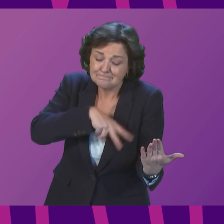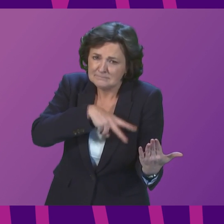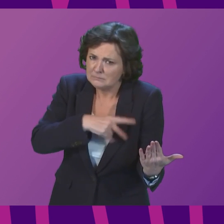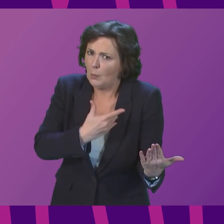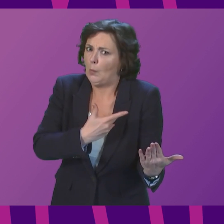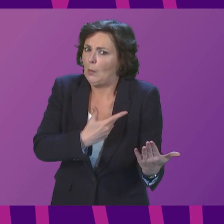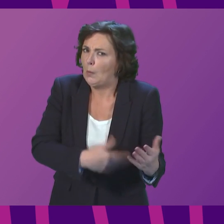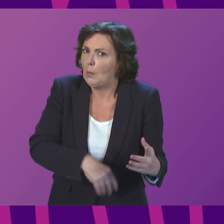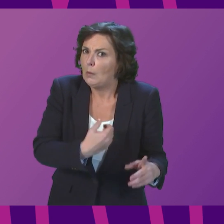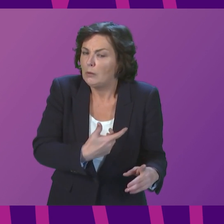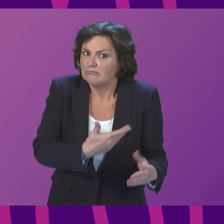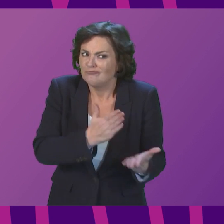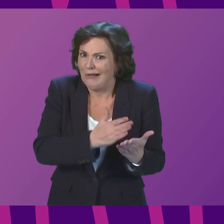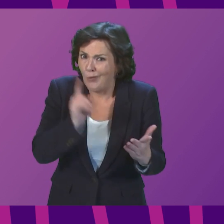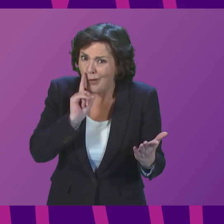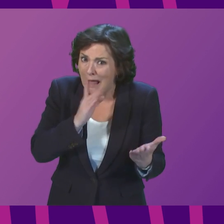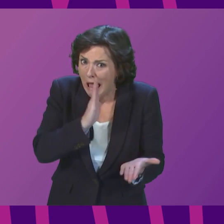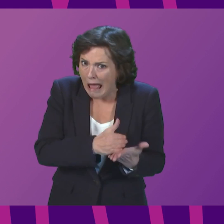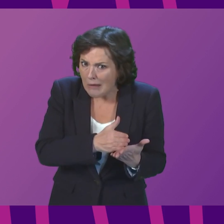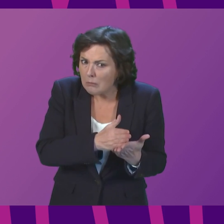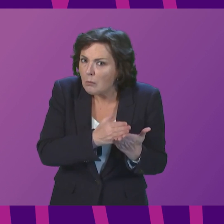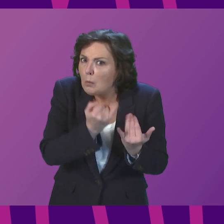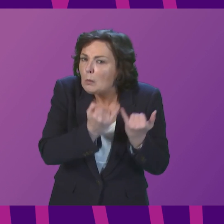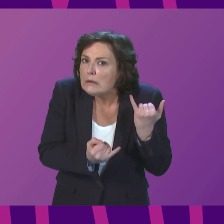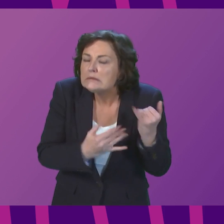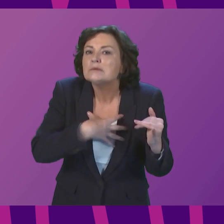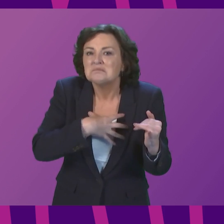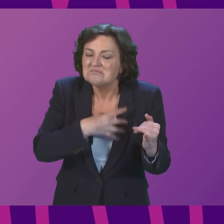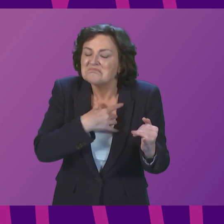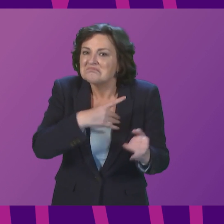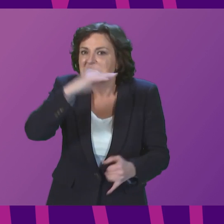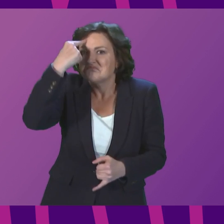being affected by it. We will consider the report carefully and consider what further actions we can take,